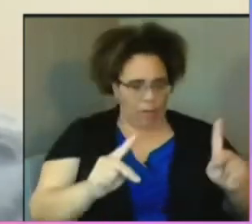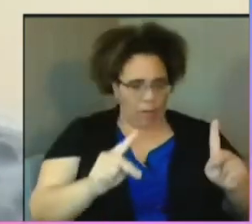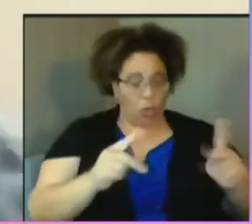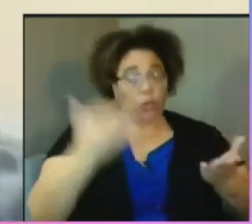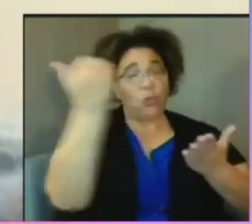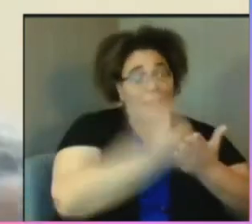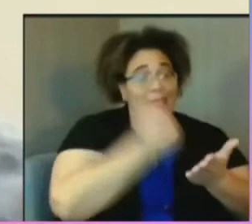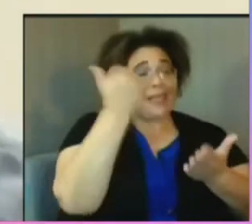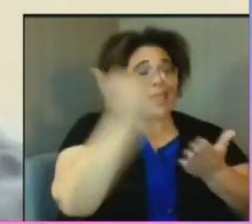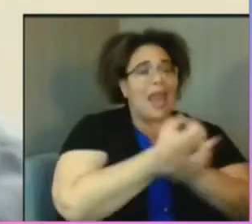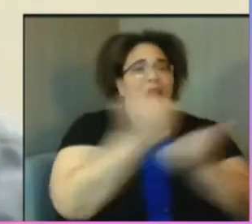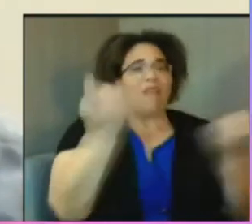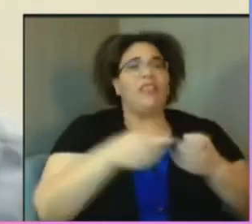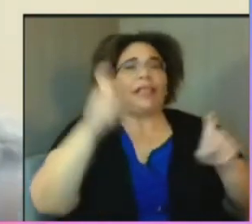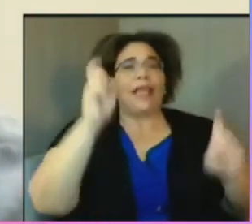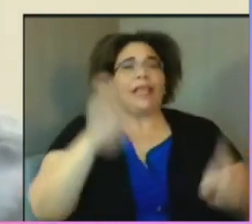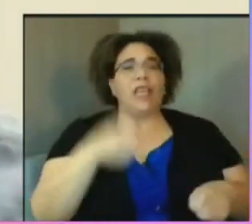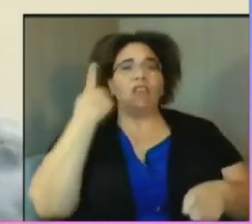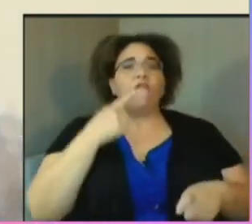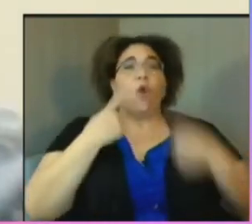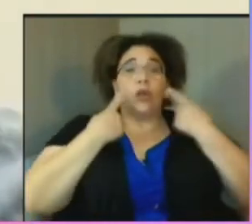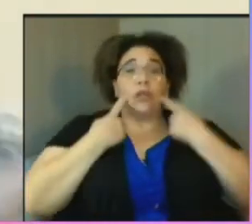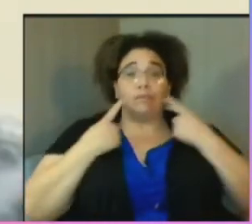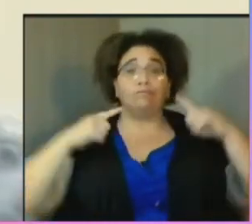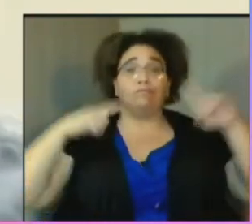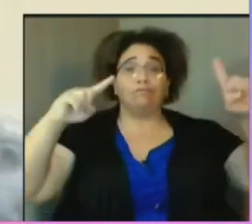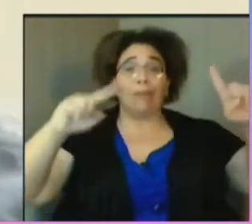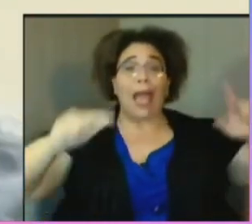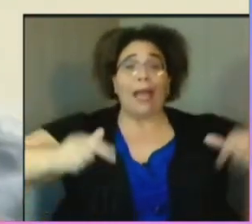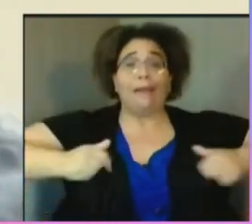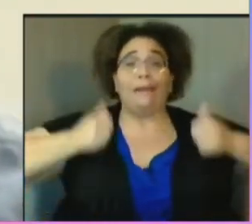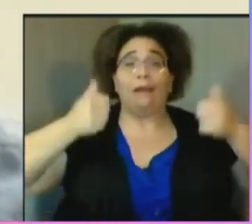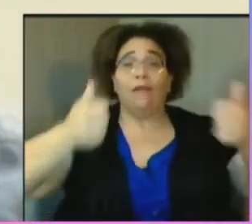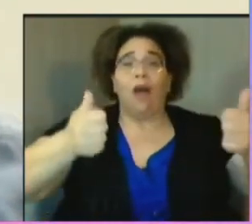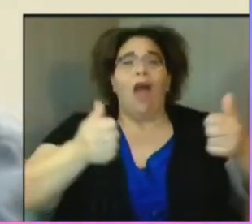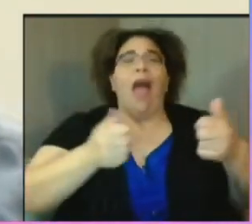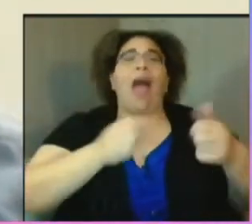and lead and live and thrive and that to me